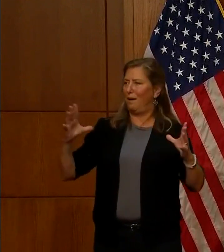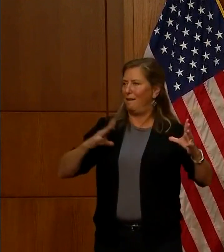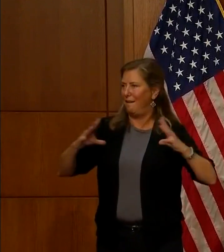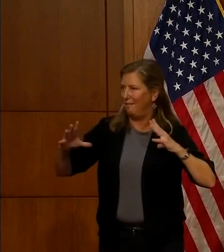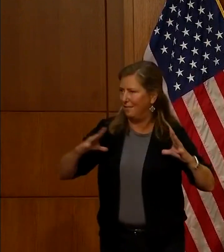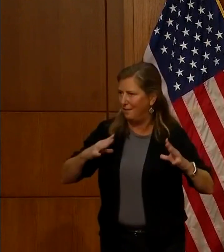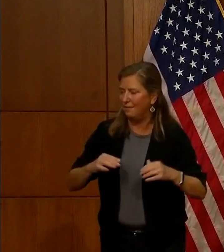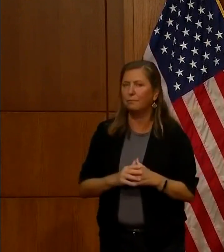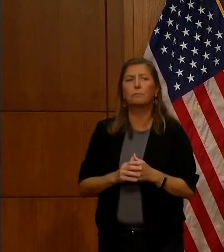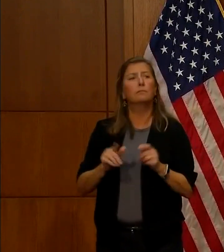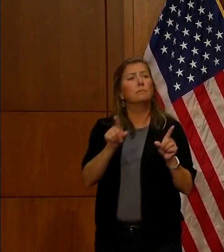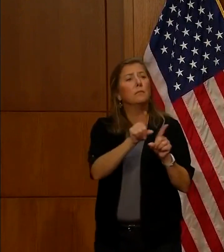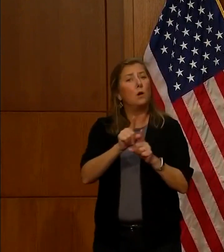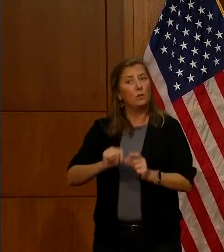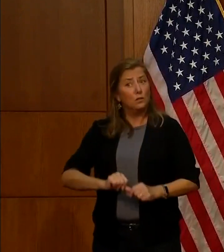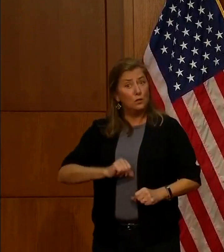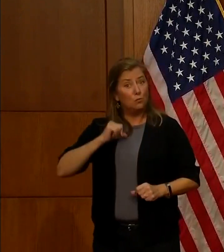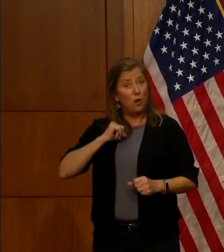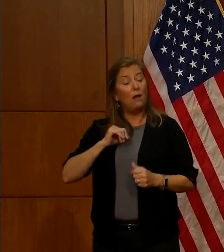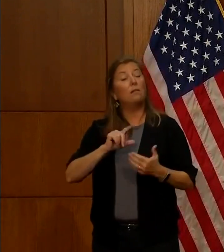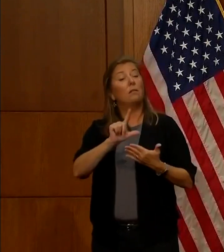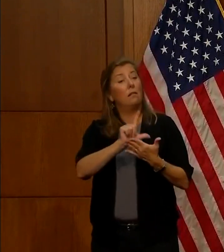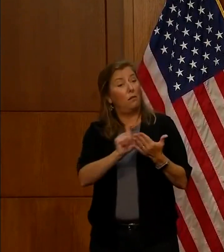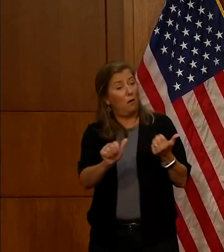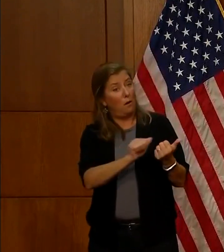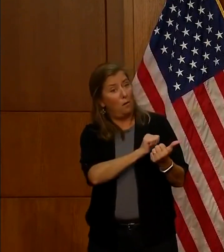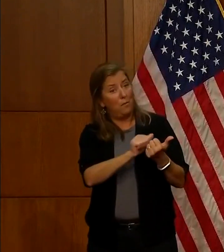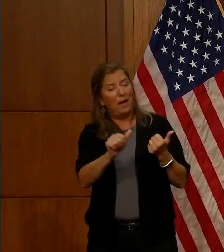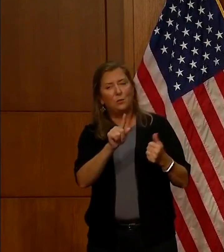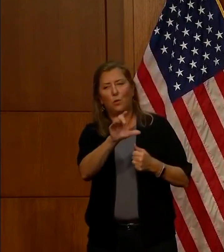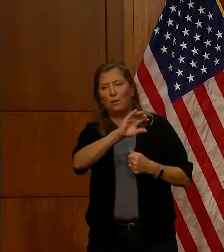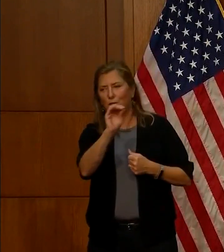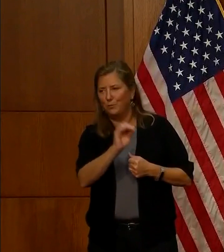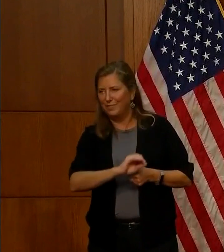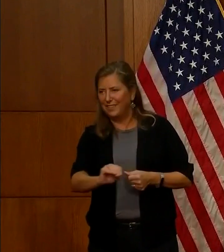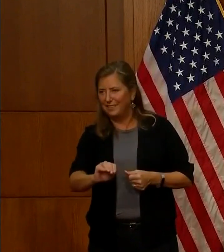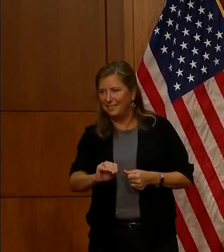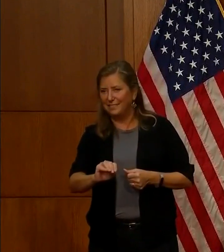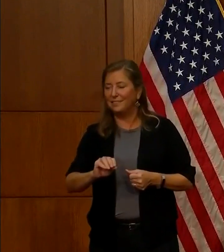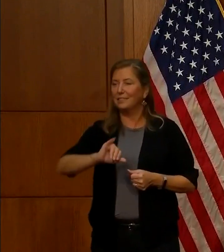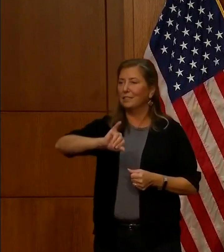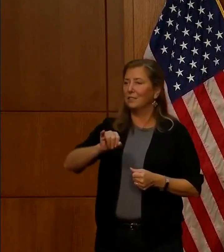STATEWIDE HOLIDAY. AND I'M ALSO